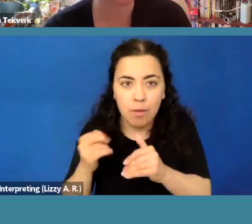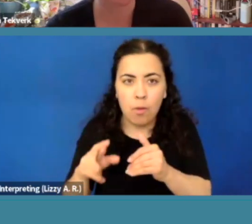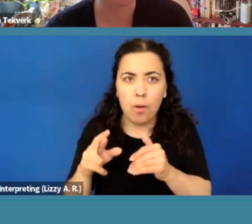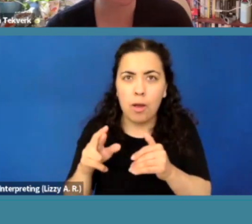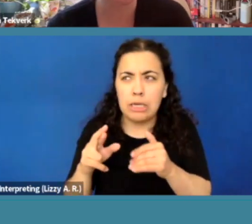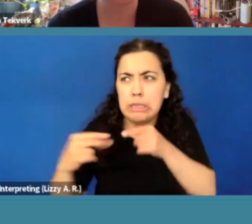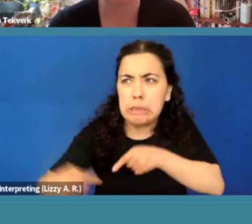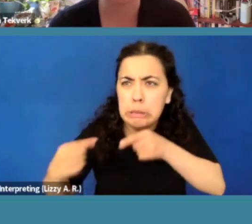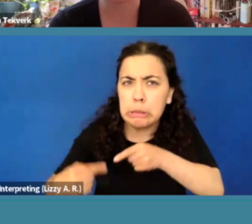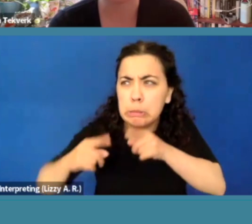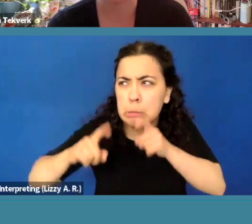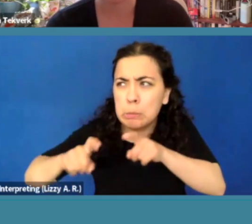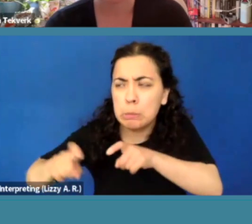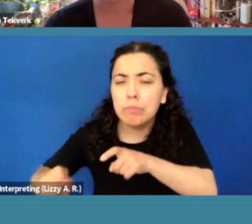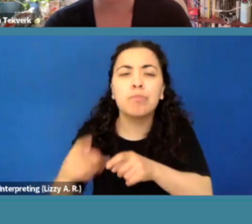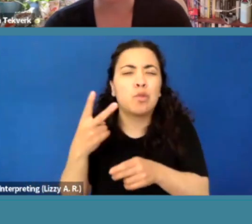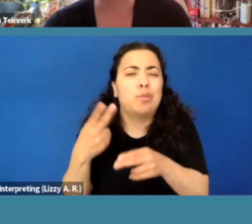So two quick examples.